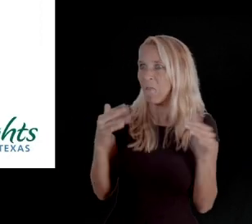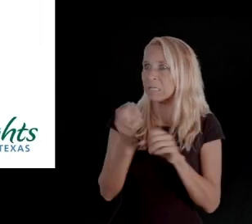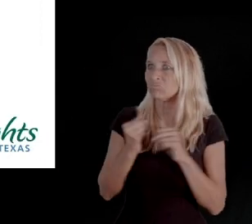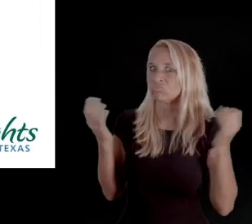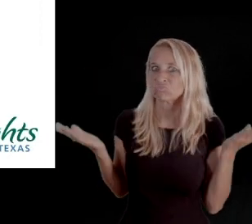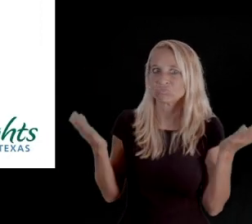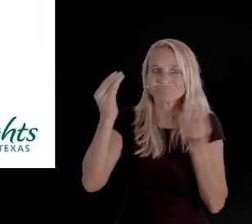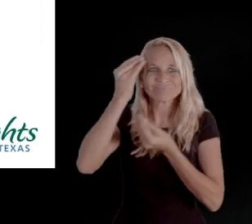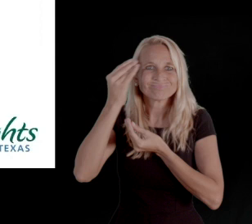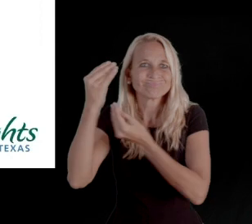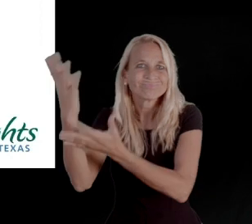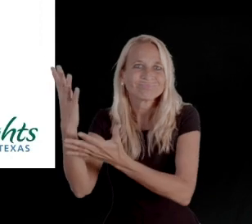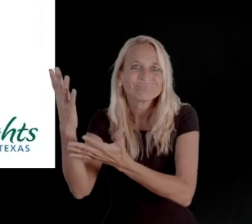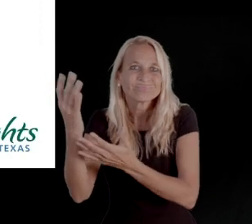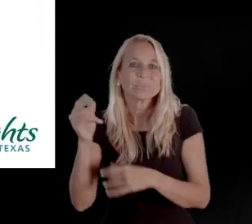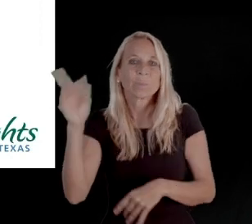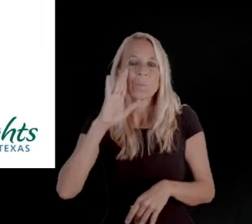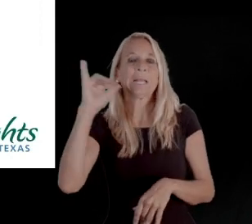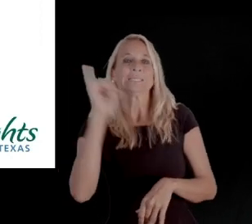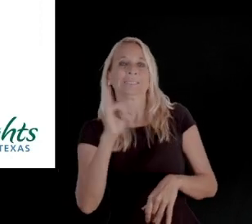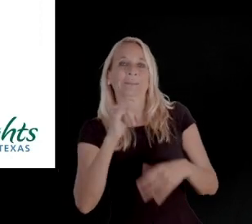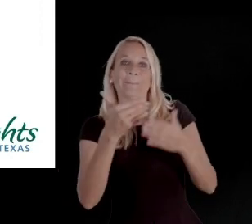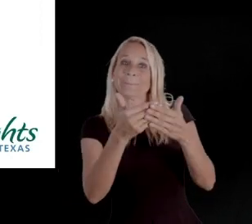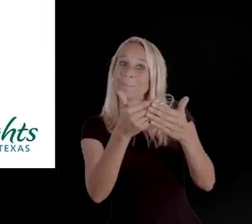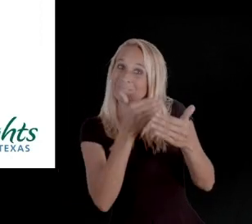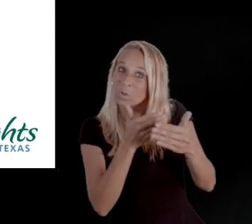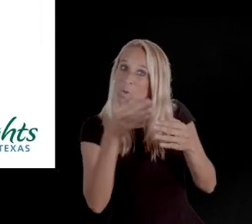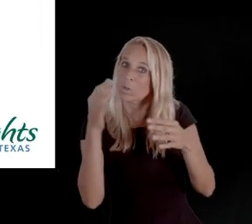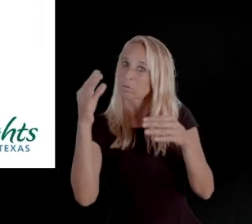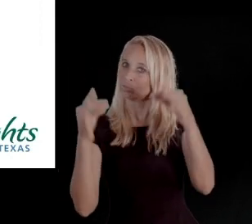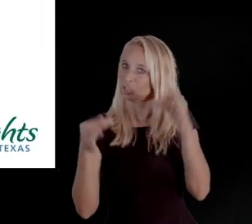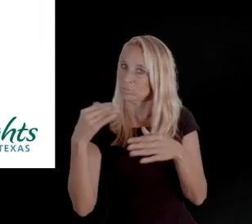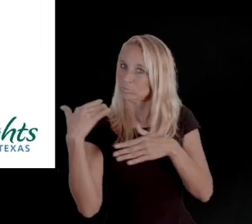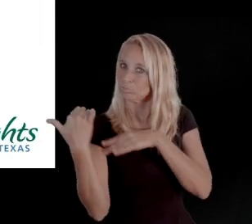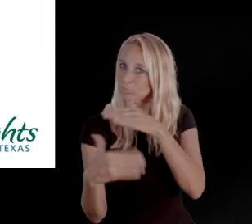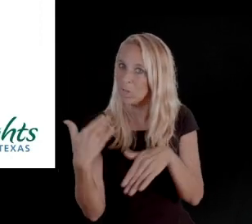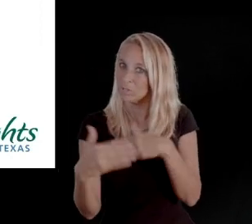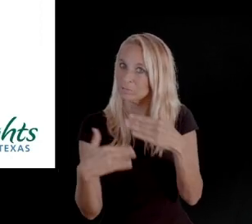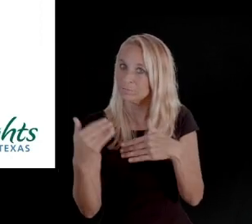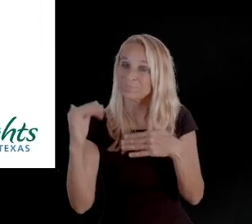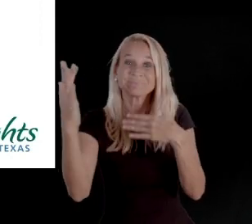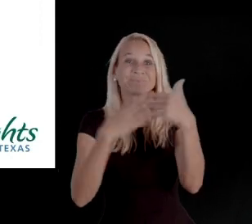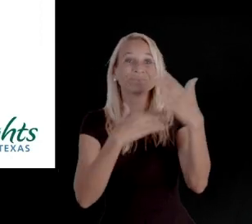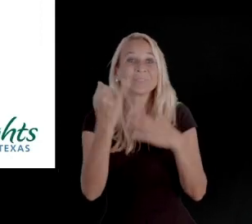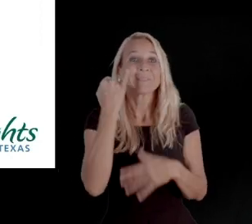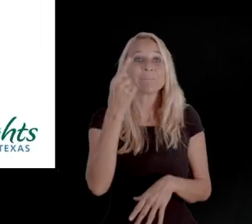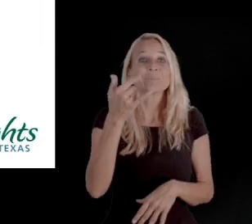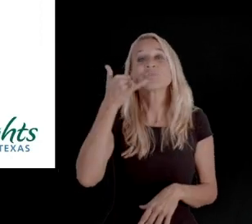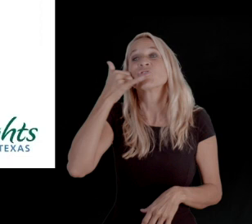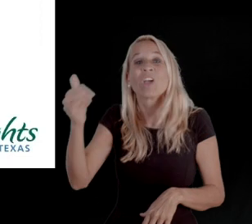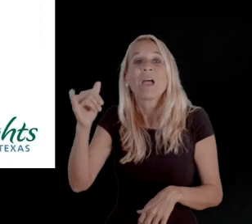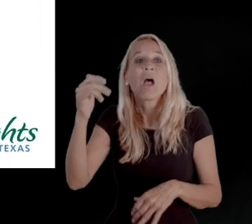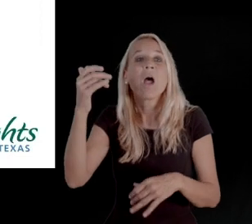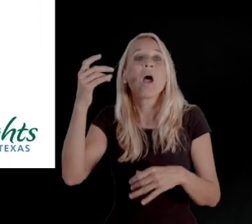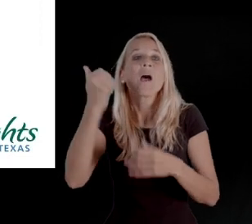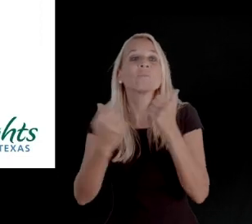And they have to deal with that as a pre-hearing process. So even though you're calling in and everyone thinks that you're proceeding to fair hearing,